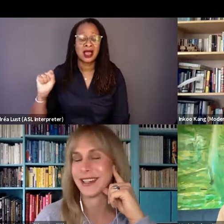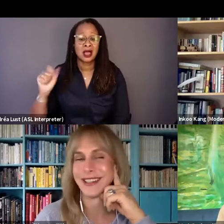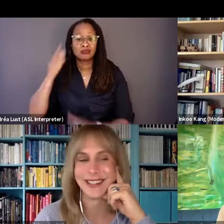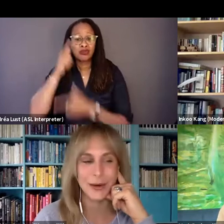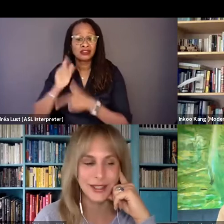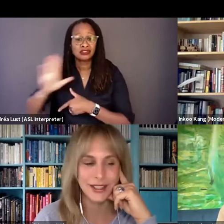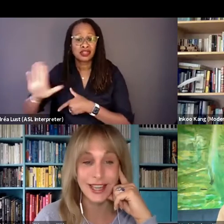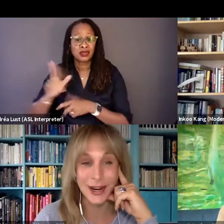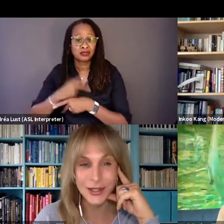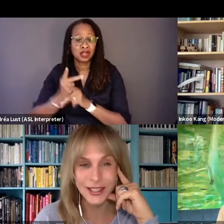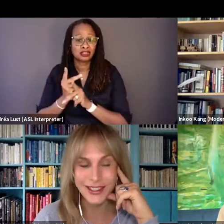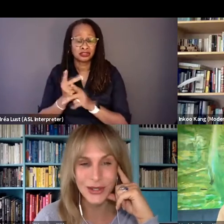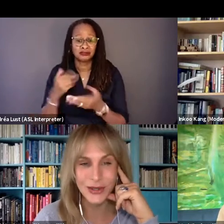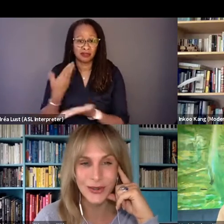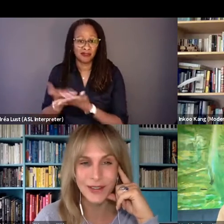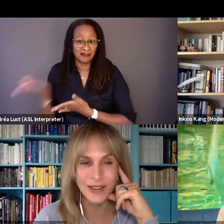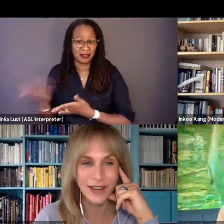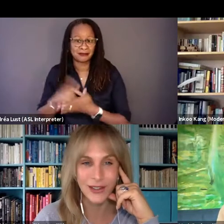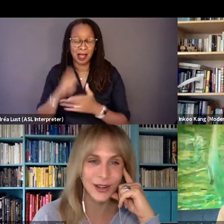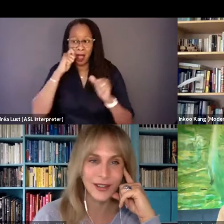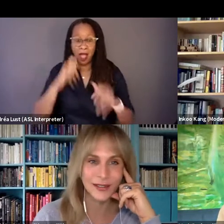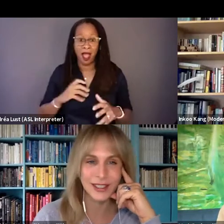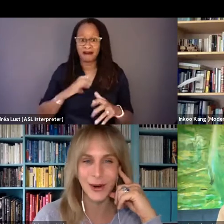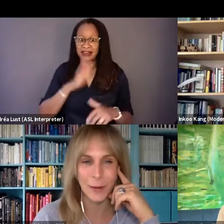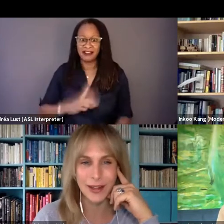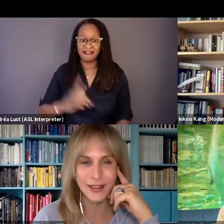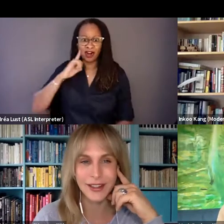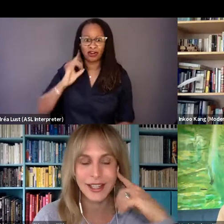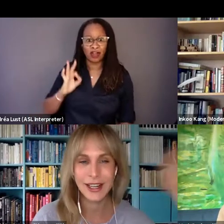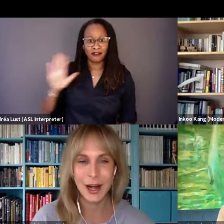and I was astounded to have never heard of Liz Carmichael.